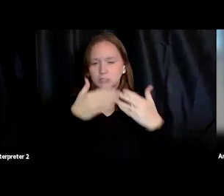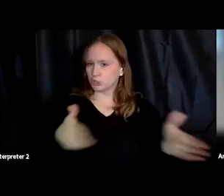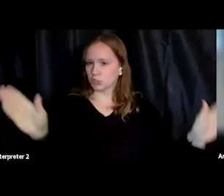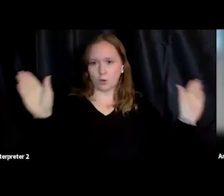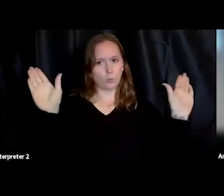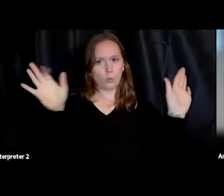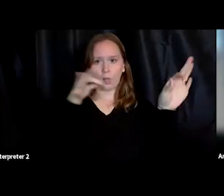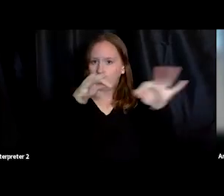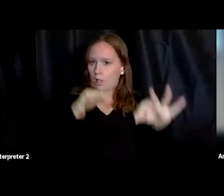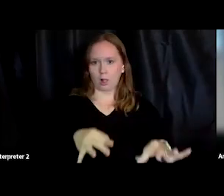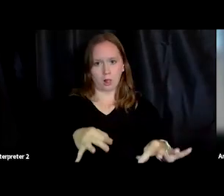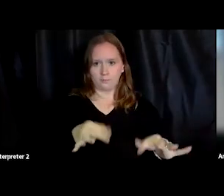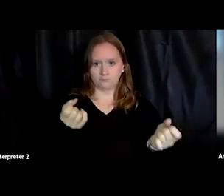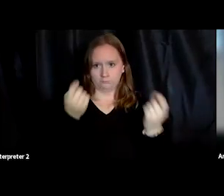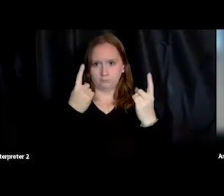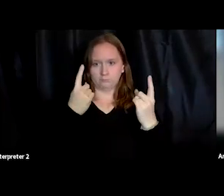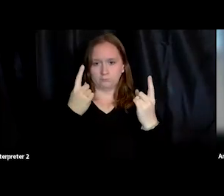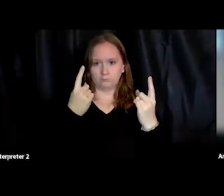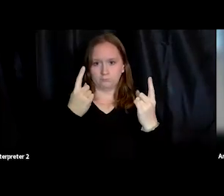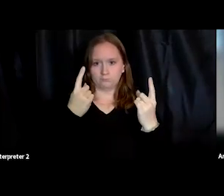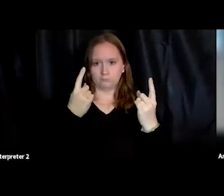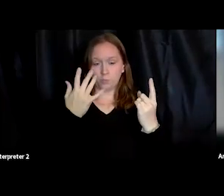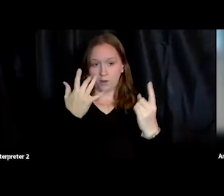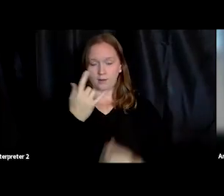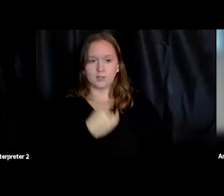in order to qualify for the disability programs